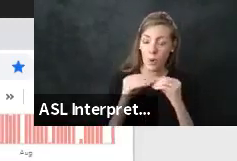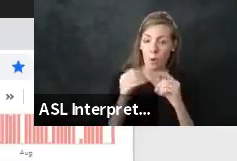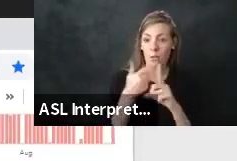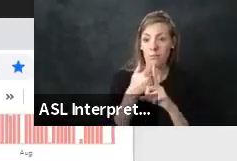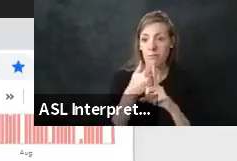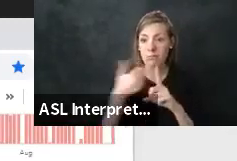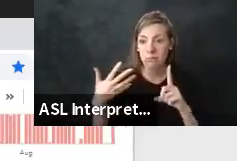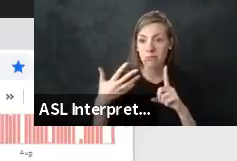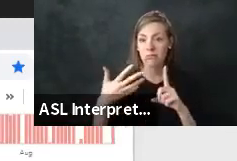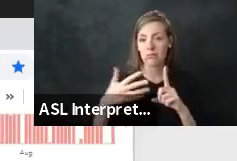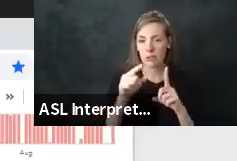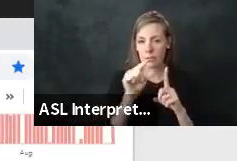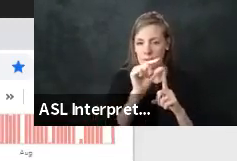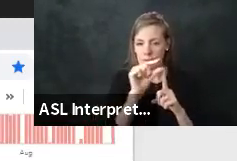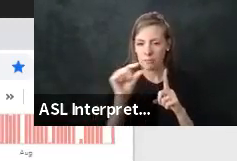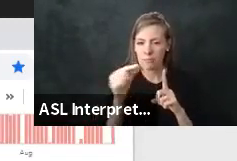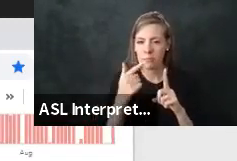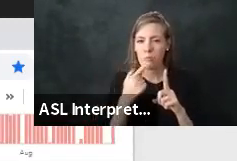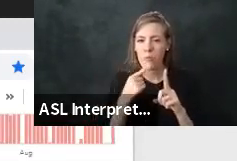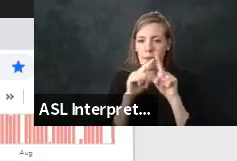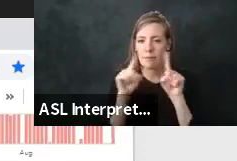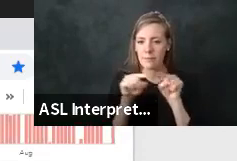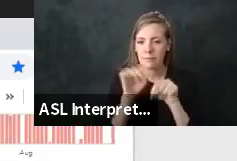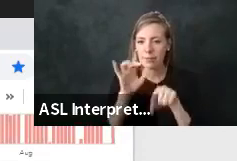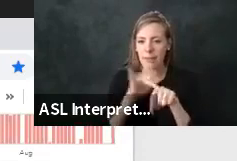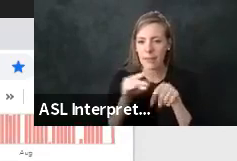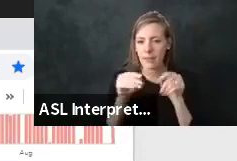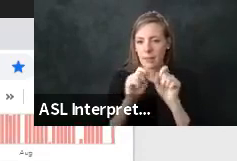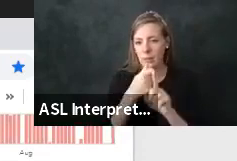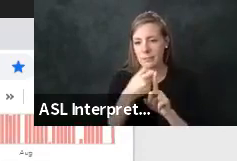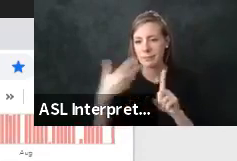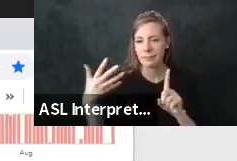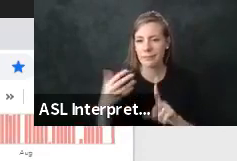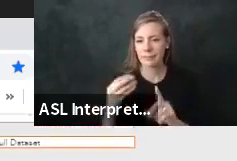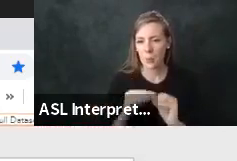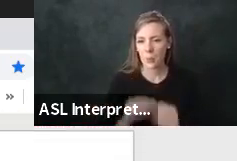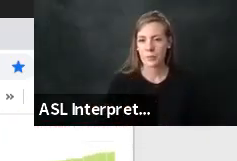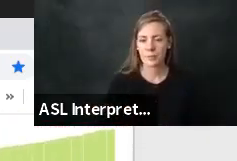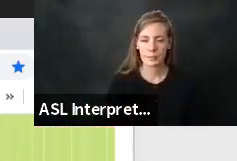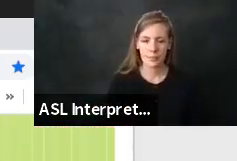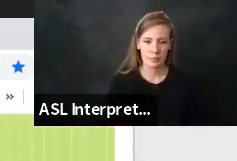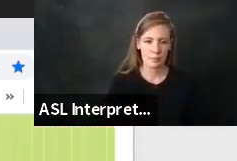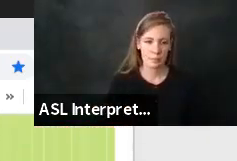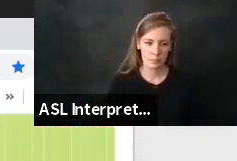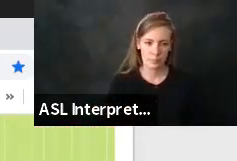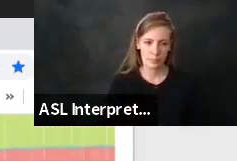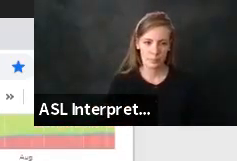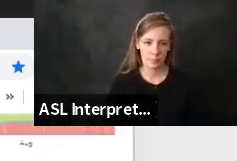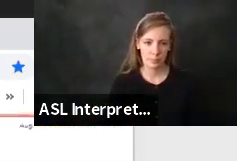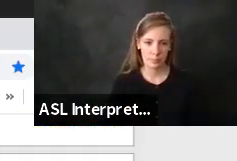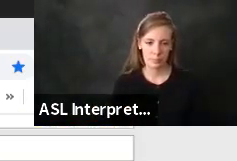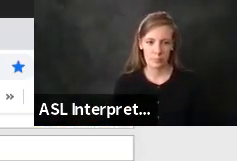set set for the entire pandemic, you can click on these boxes and open that down.